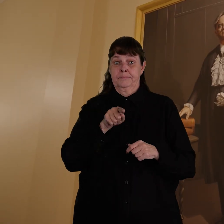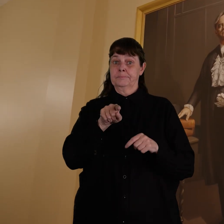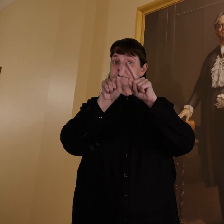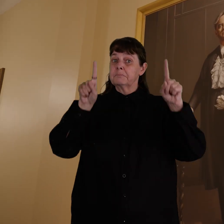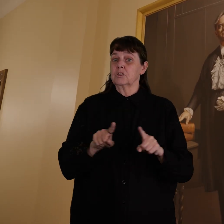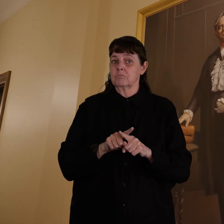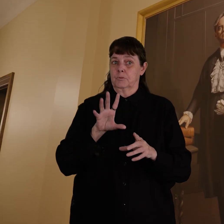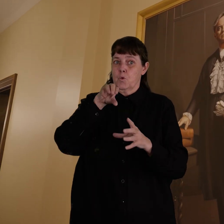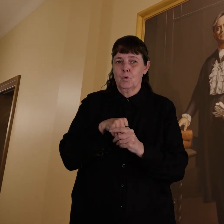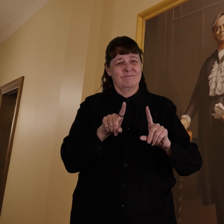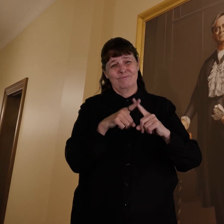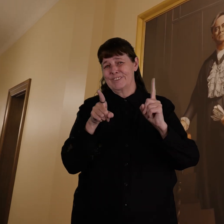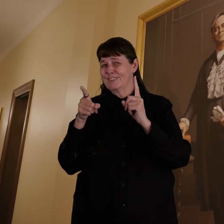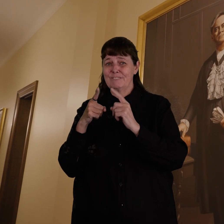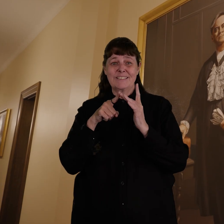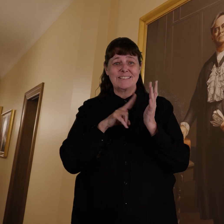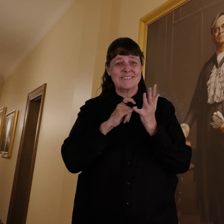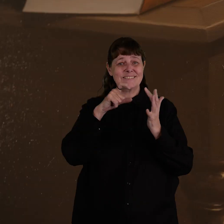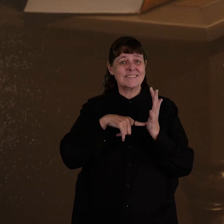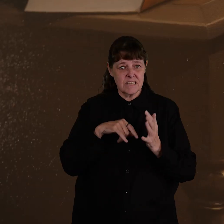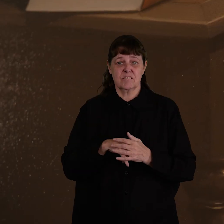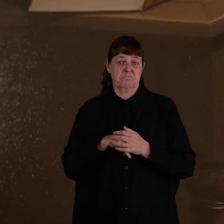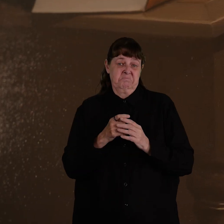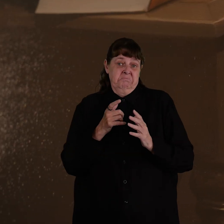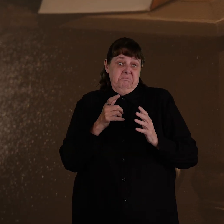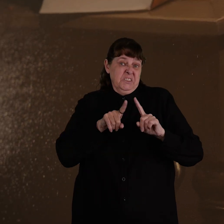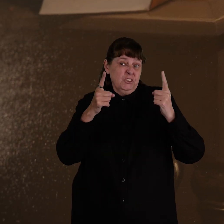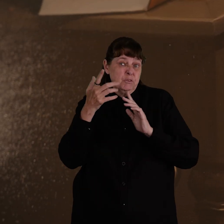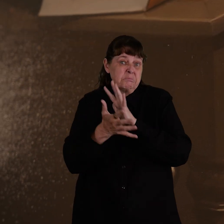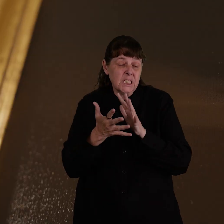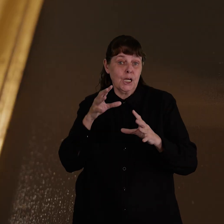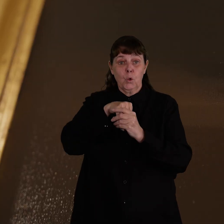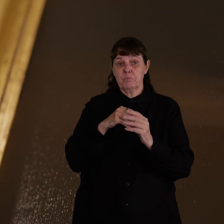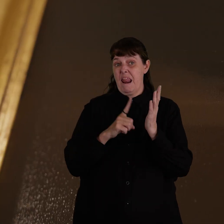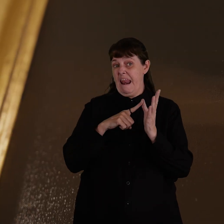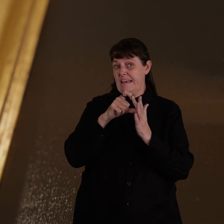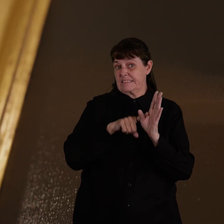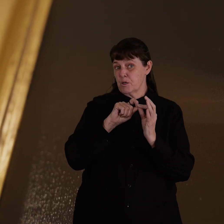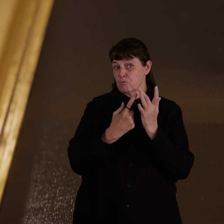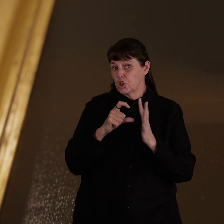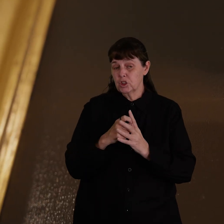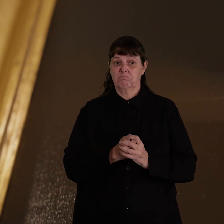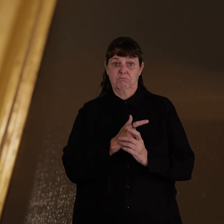includes different insects which have different meanings, including a ladybird for luck and a bee